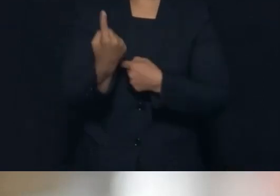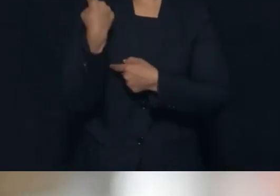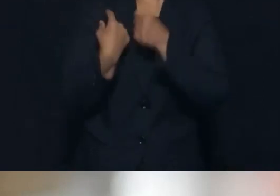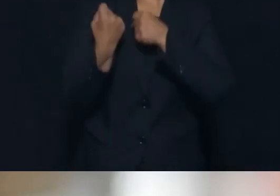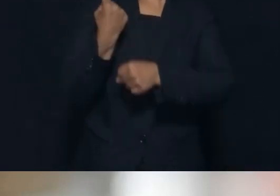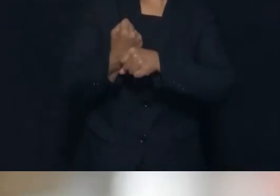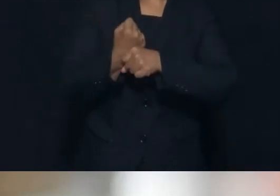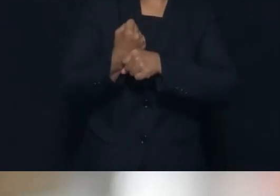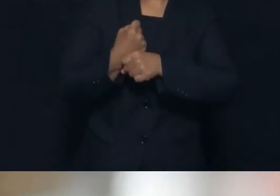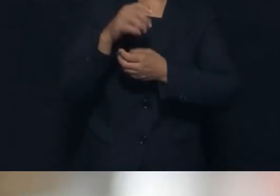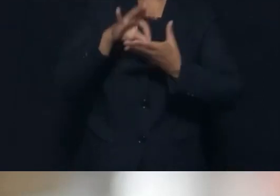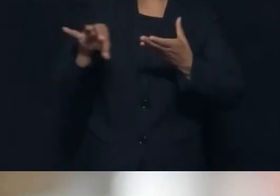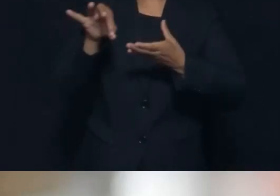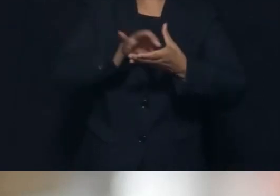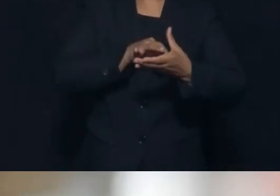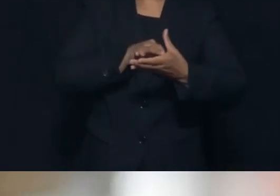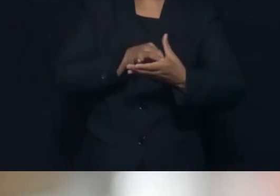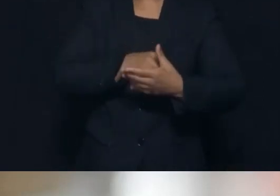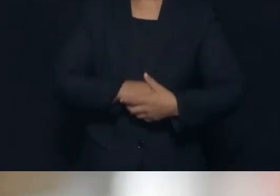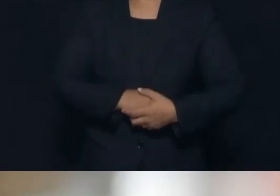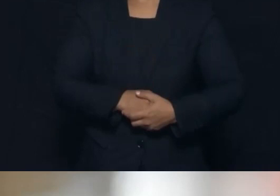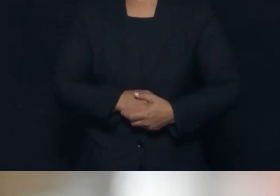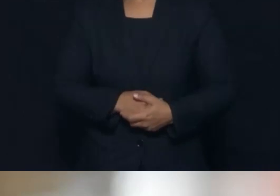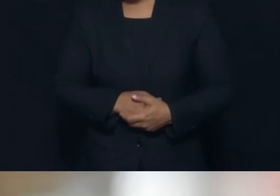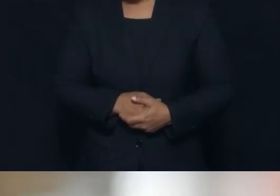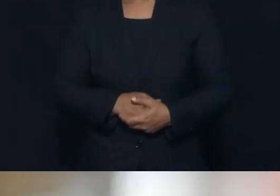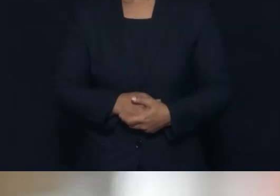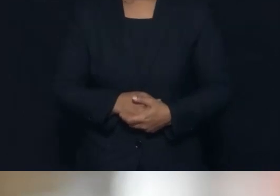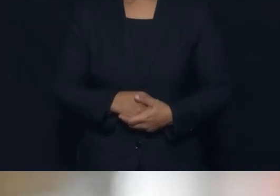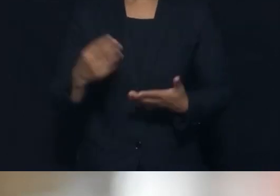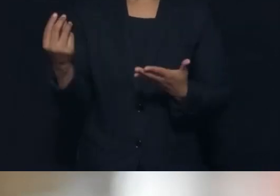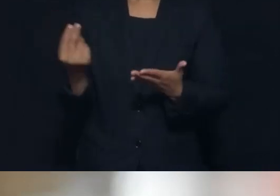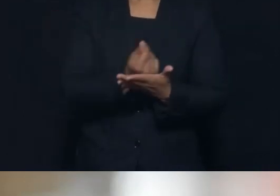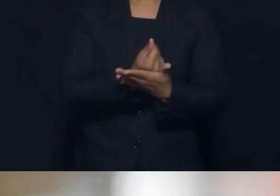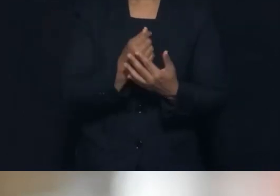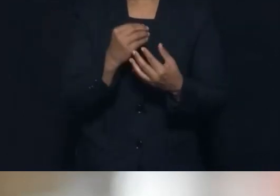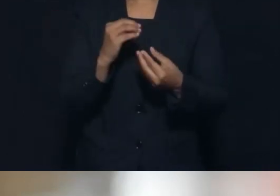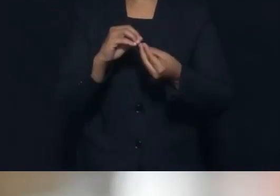Accessible accessibility on EU level, to the local community level.